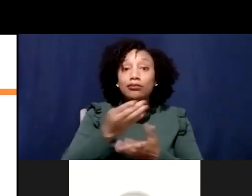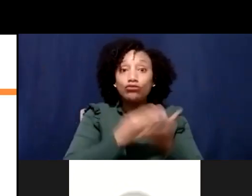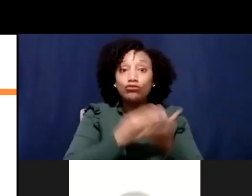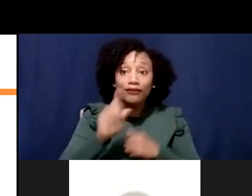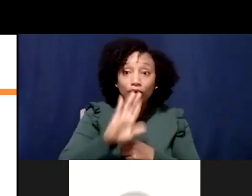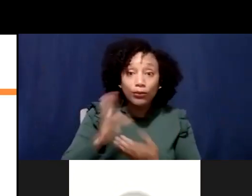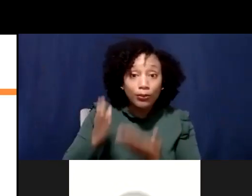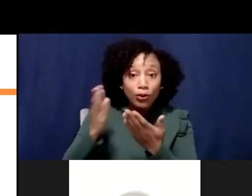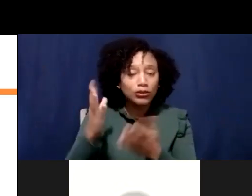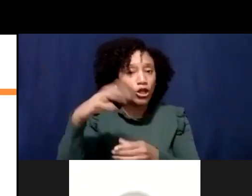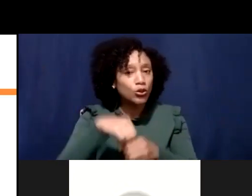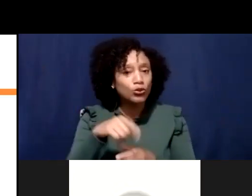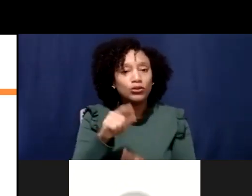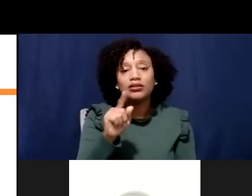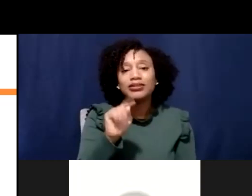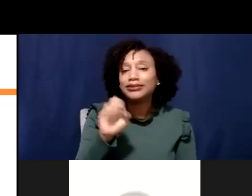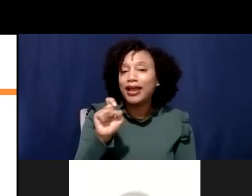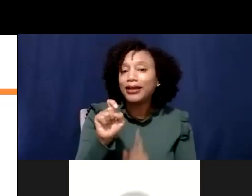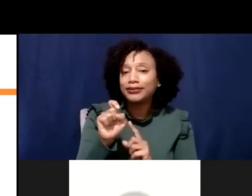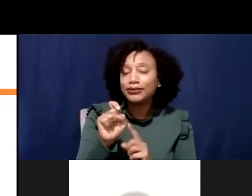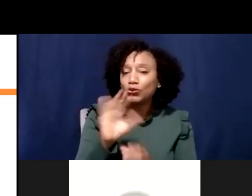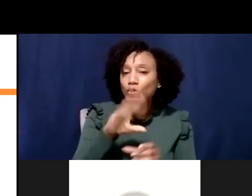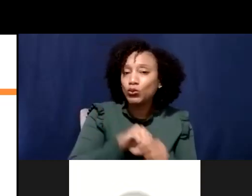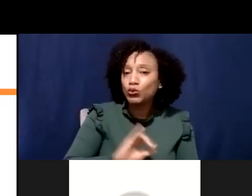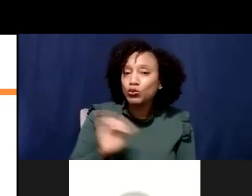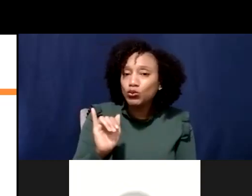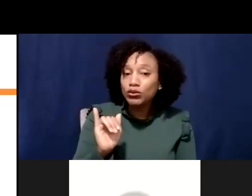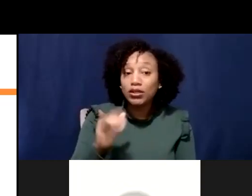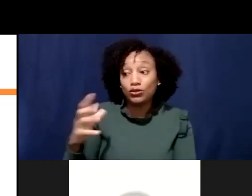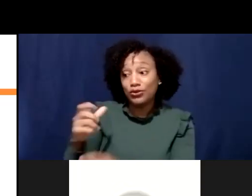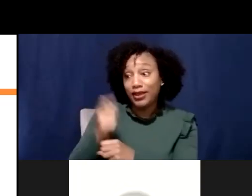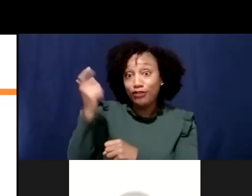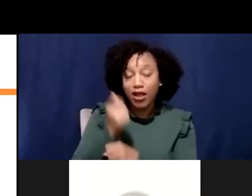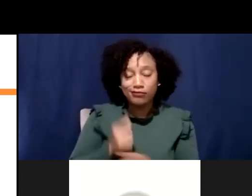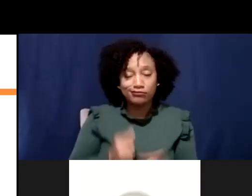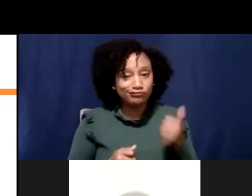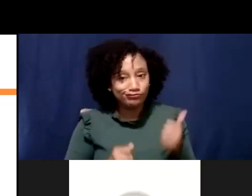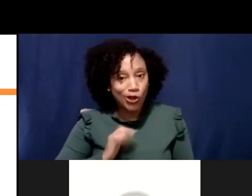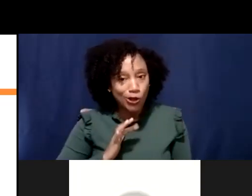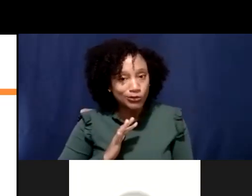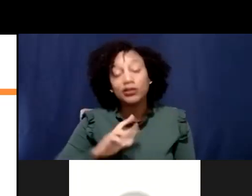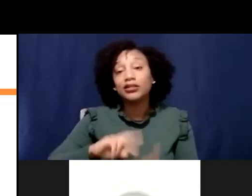make sure you include taxes in your expenses. If you receive the grant, which would be awesome, you'd be receiving a large chunk